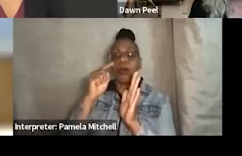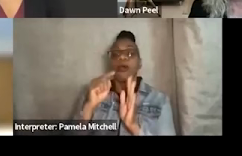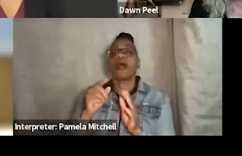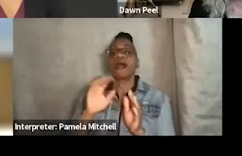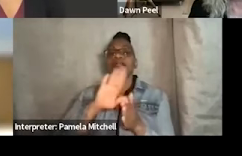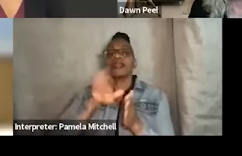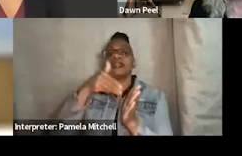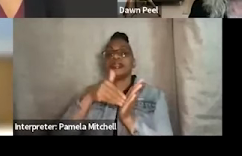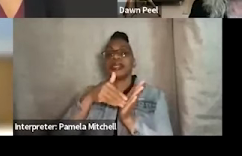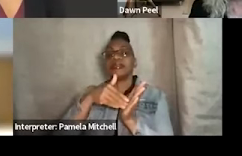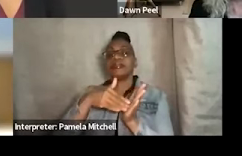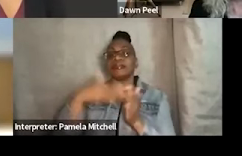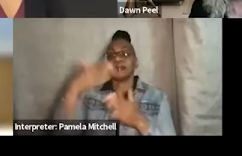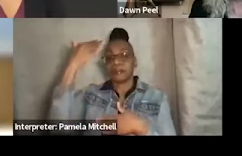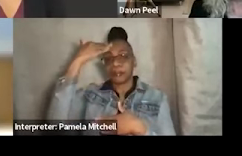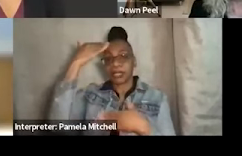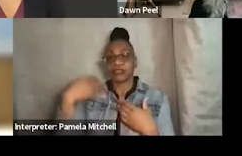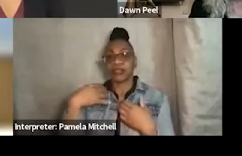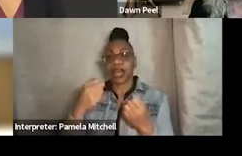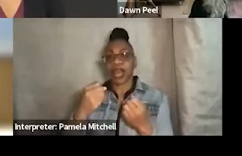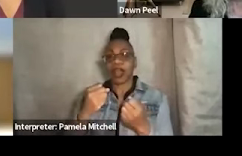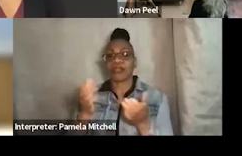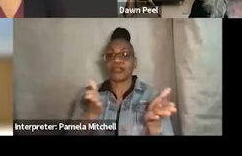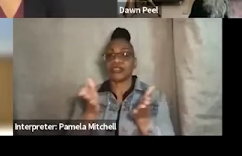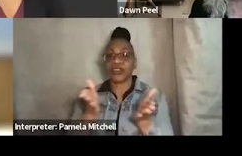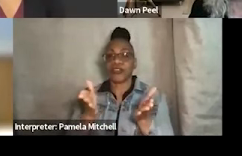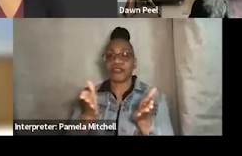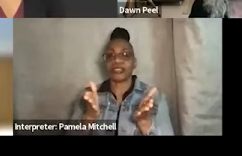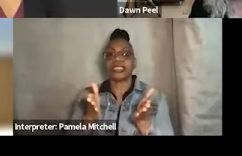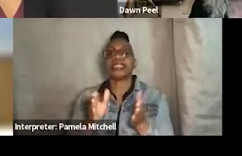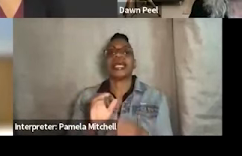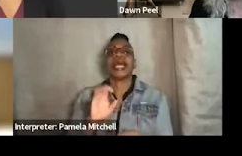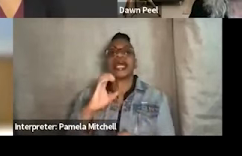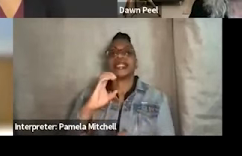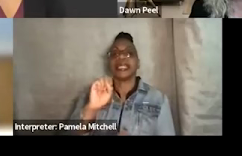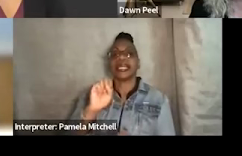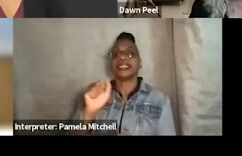"the Center for Substance Abuse Treatment, "the Substance Abuse "and Mental Health Services Administration,